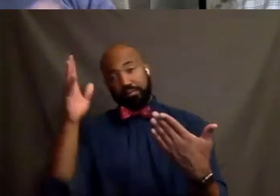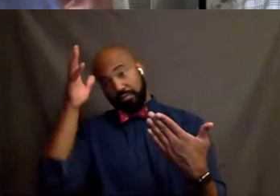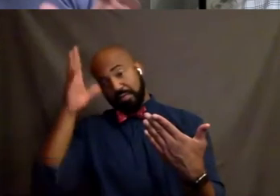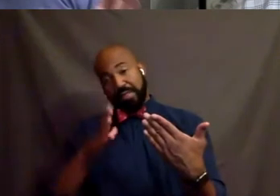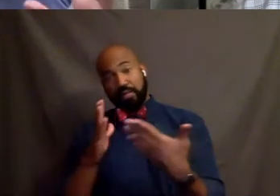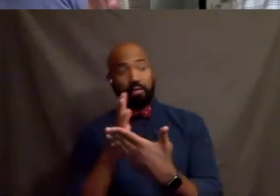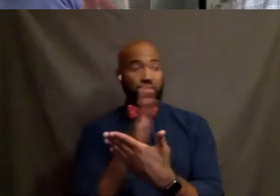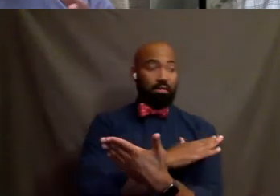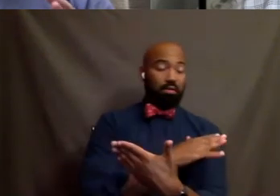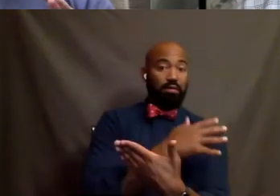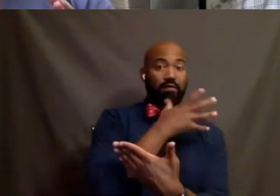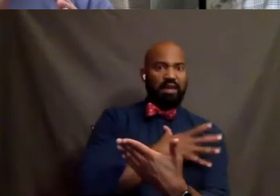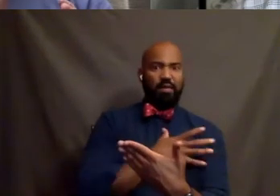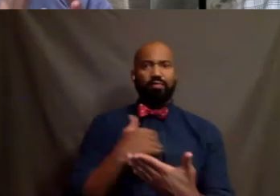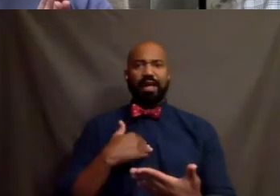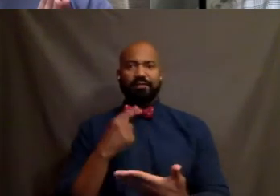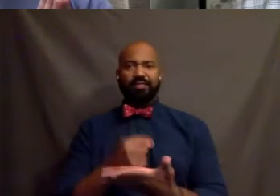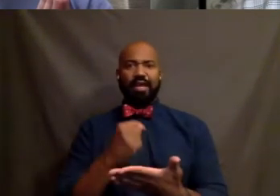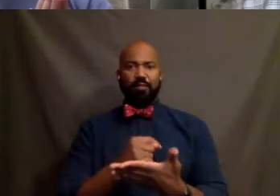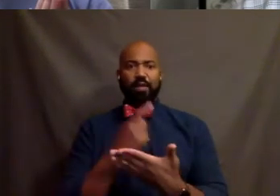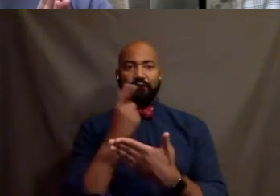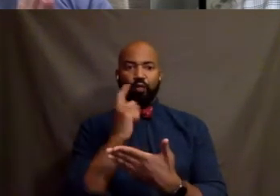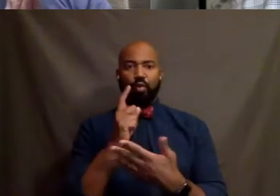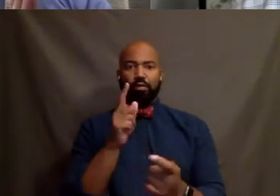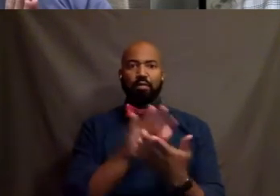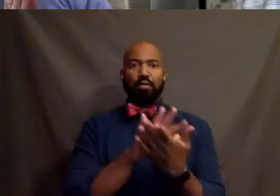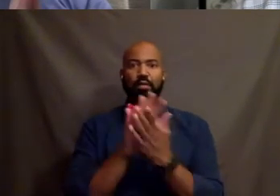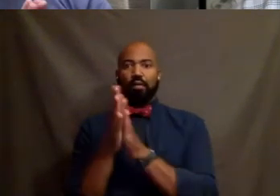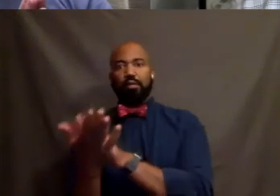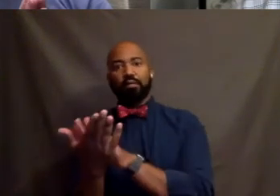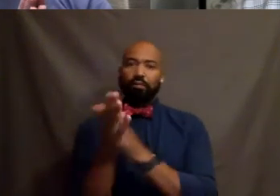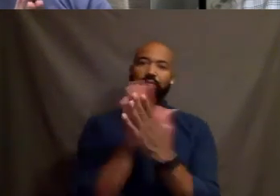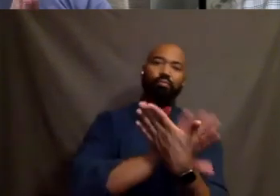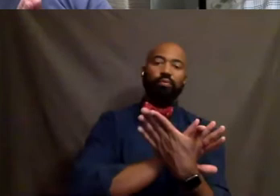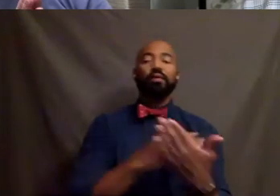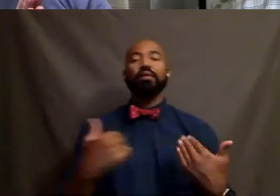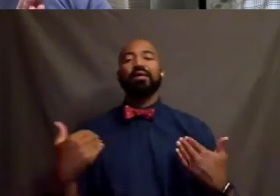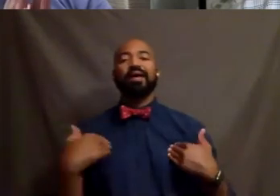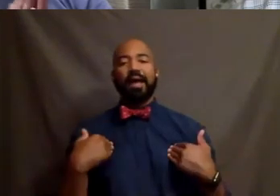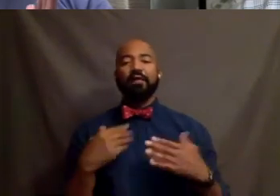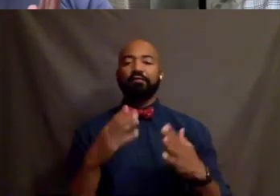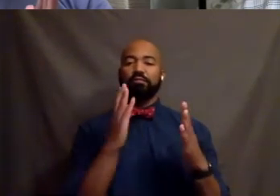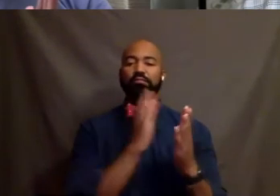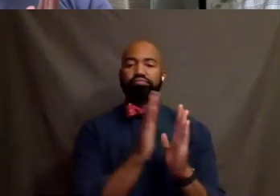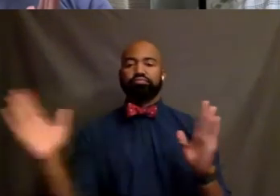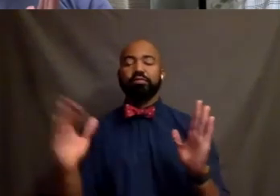it gives you a chart and so there's a low dose initial and then there's a typical starting dose and then a maximum.